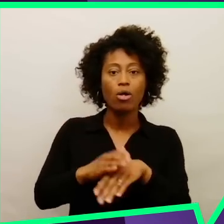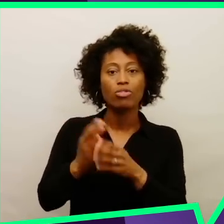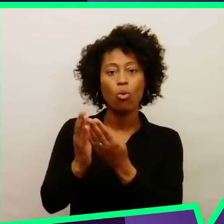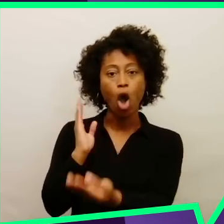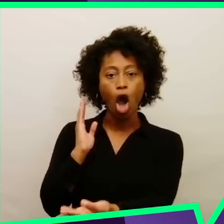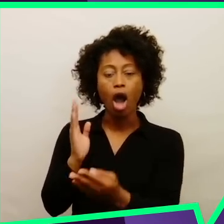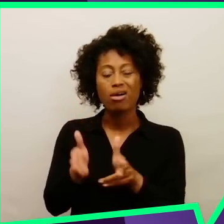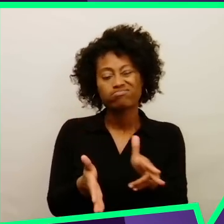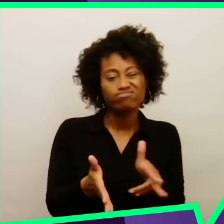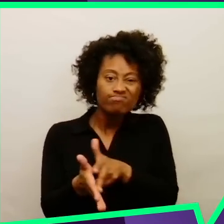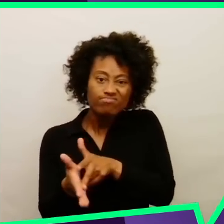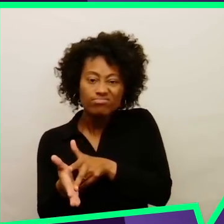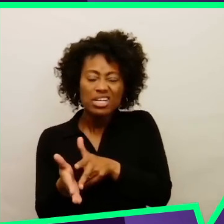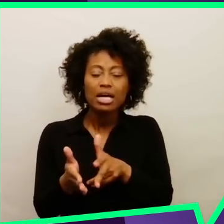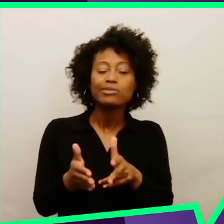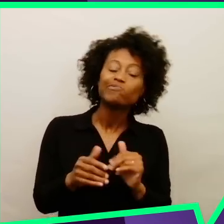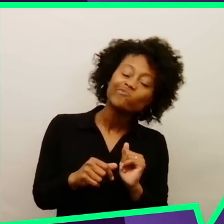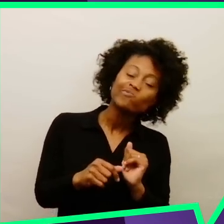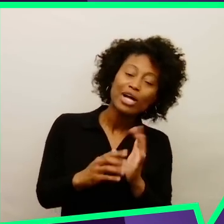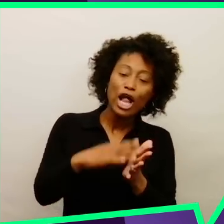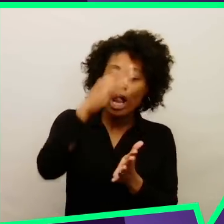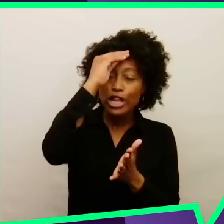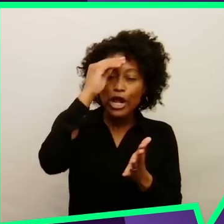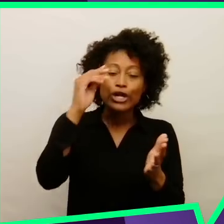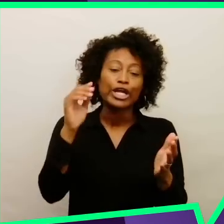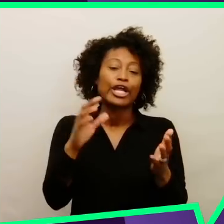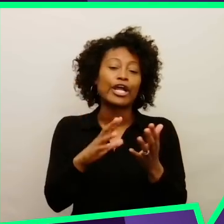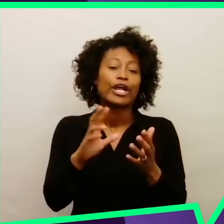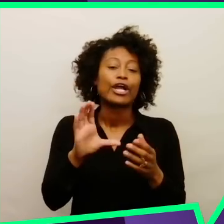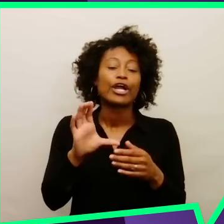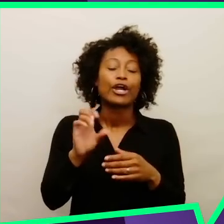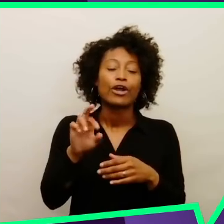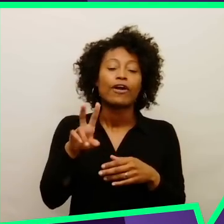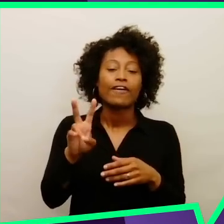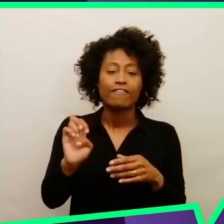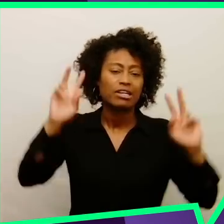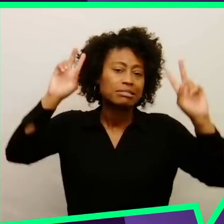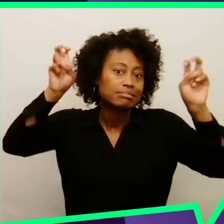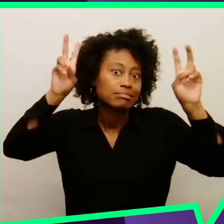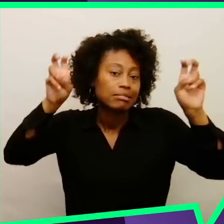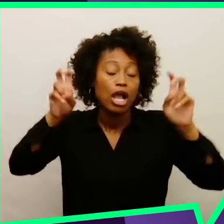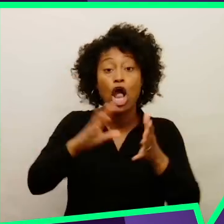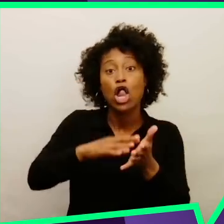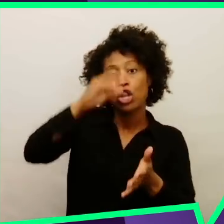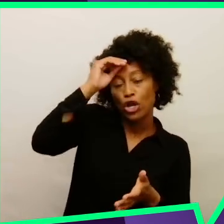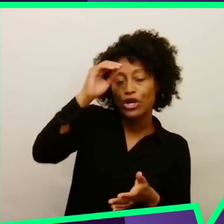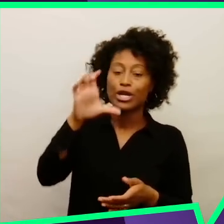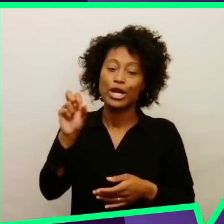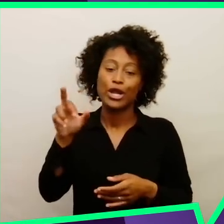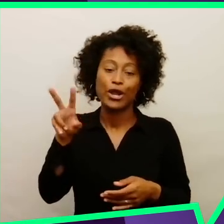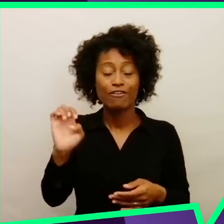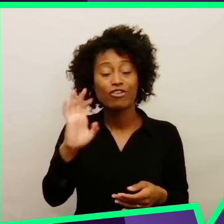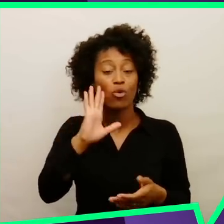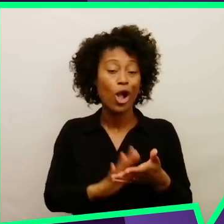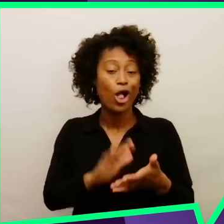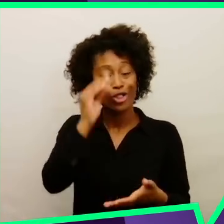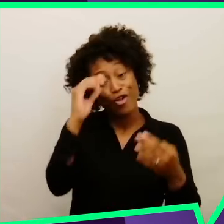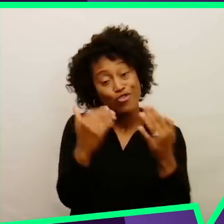But it's a learning curve. Literally. And with that learning curve, you're going to learn a lot of new moves.